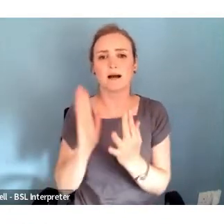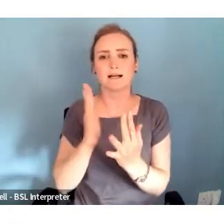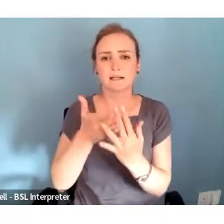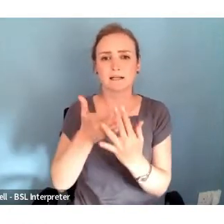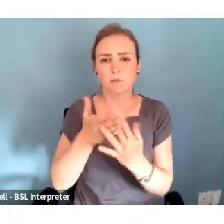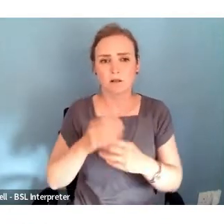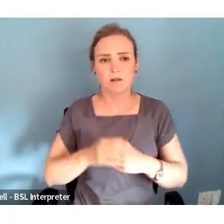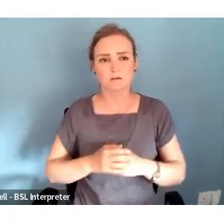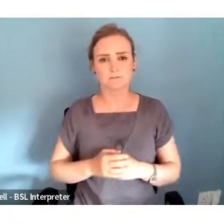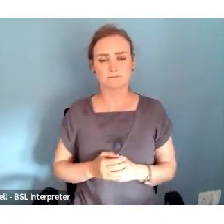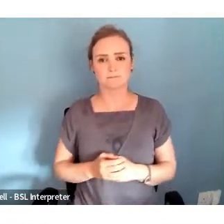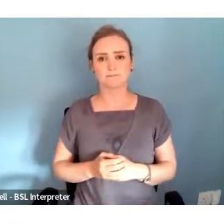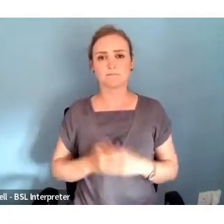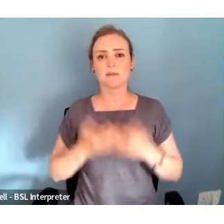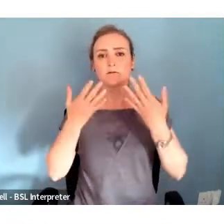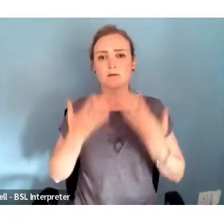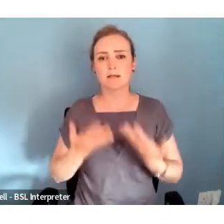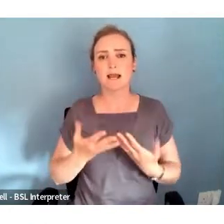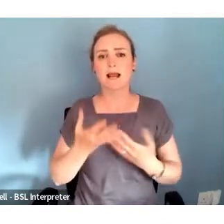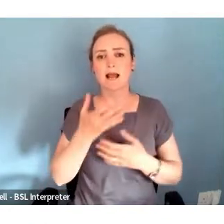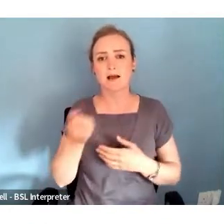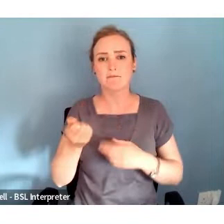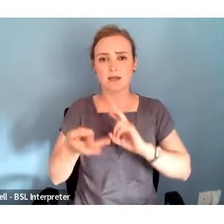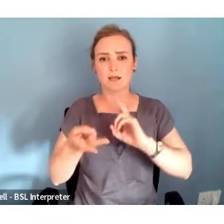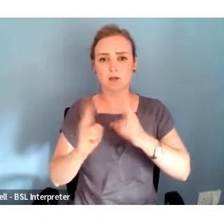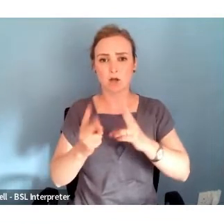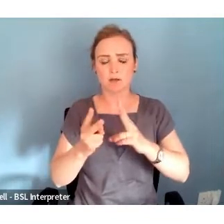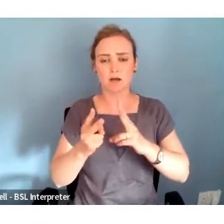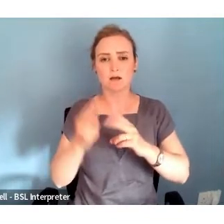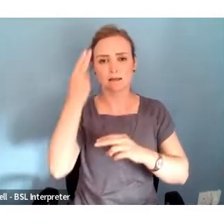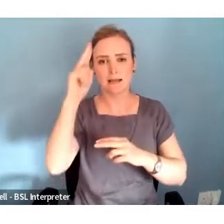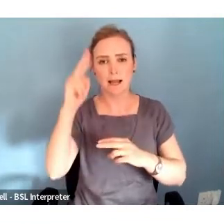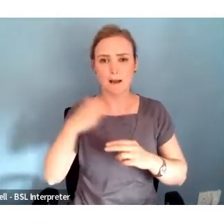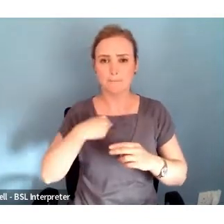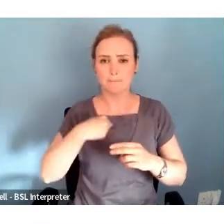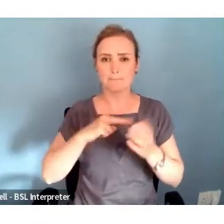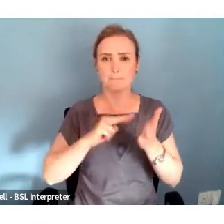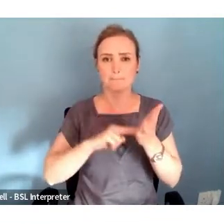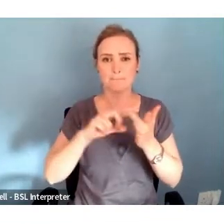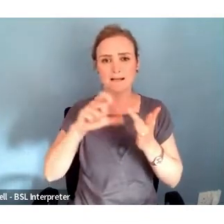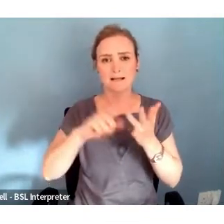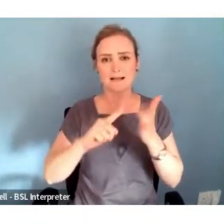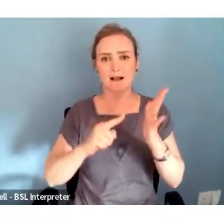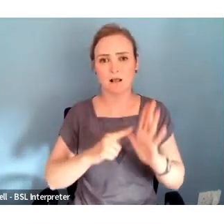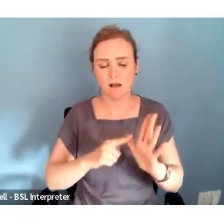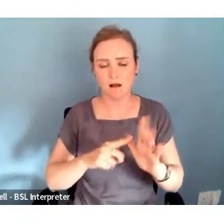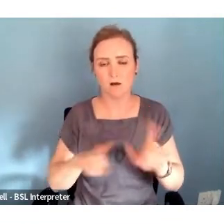us today, Nicola and also we have a Captioner. So if you want to turn on